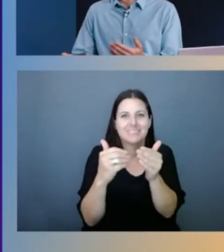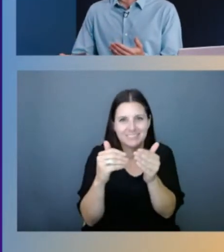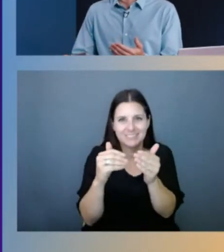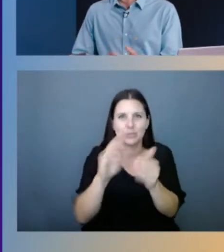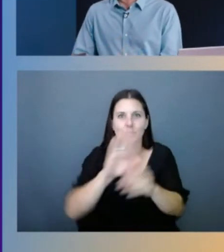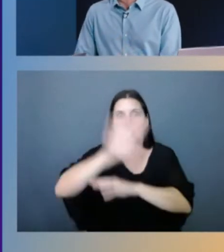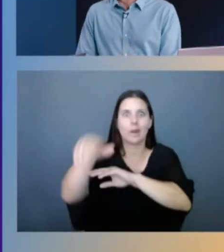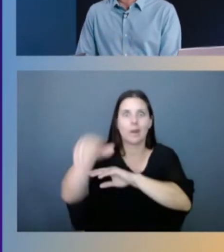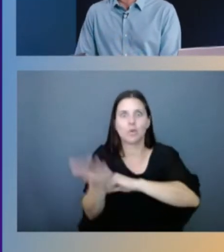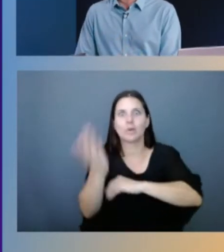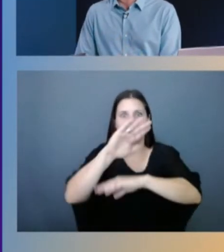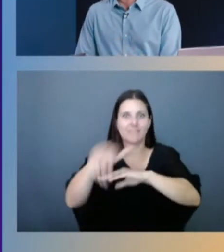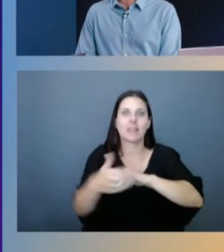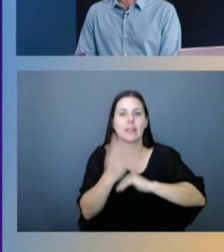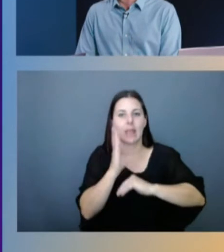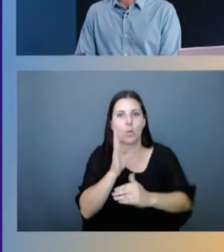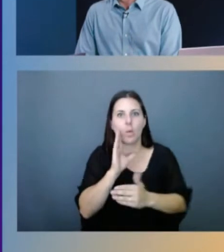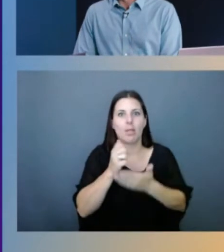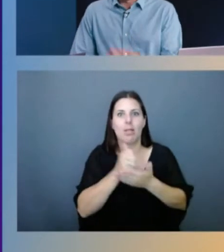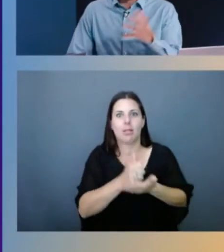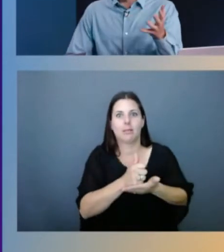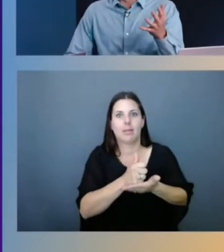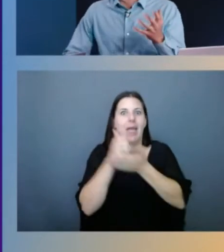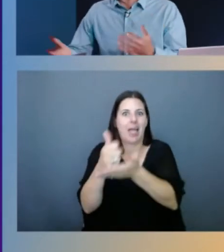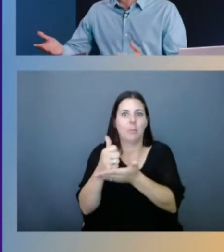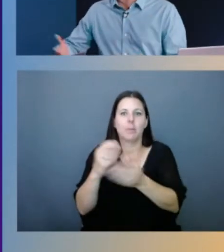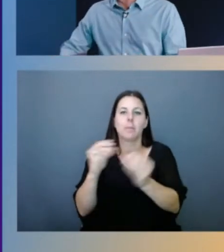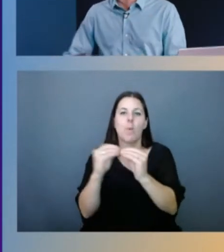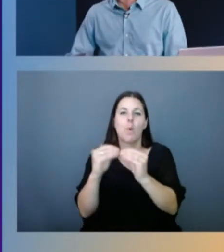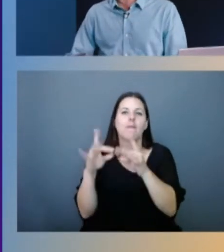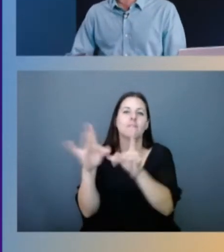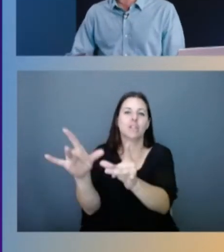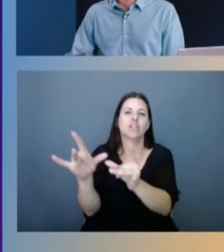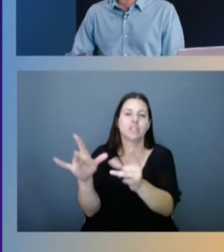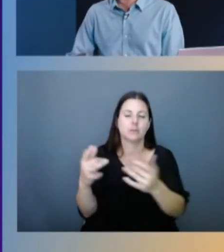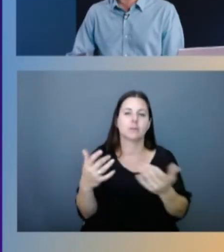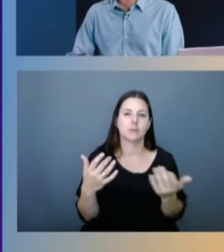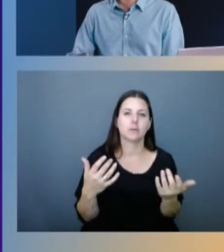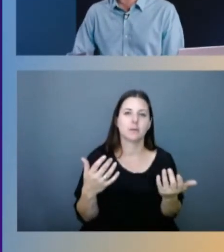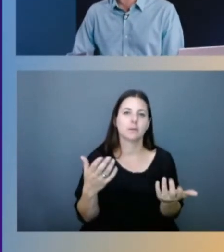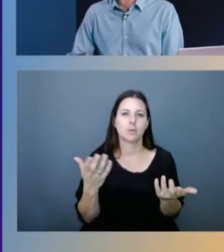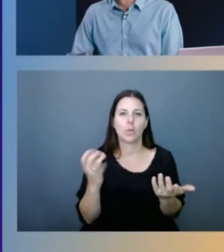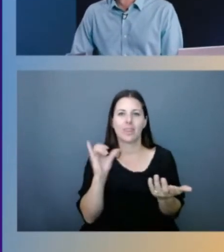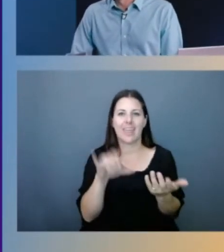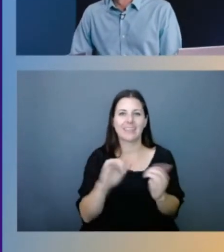of that piece of equipment as well. And that's how some of this reduction happens. Exactly.